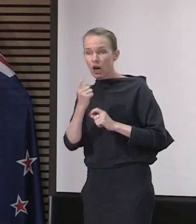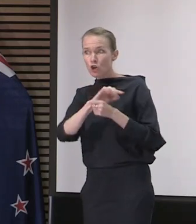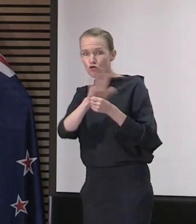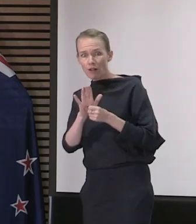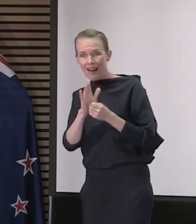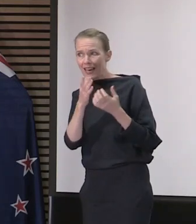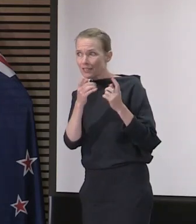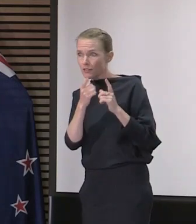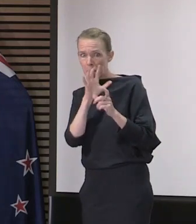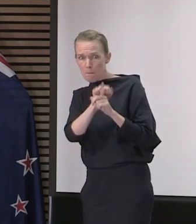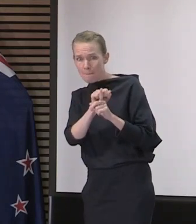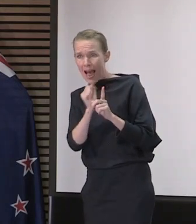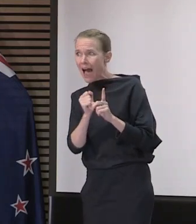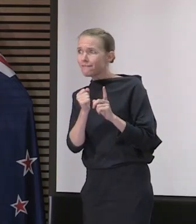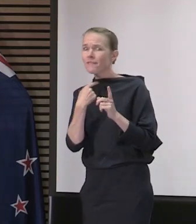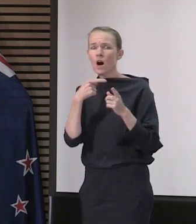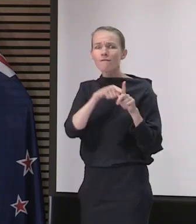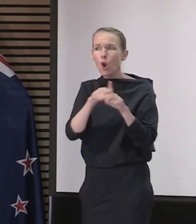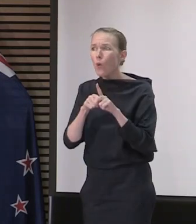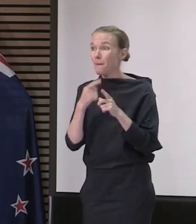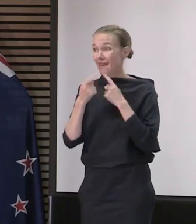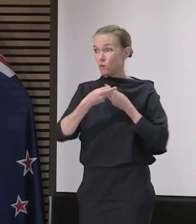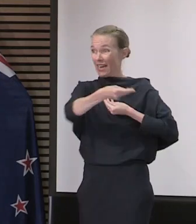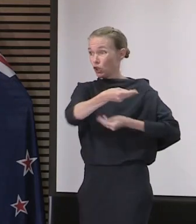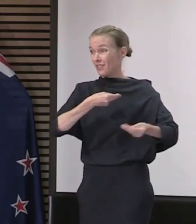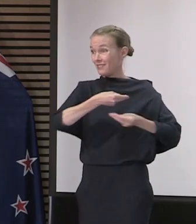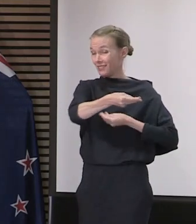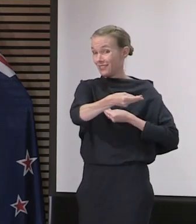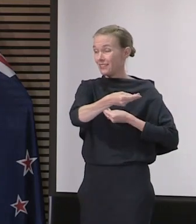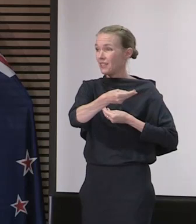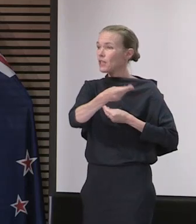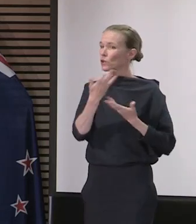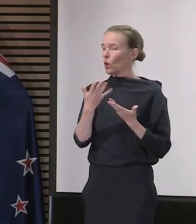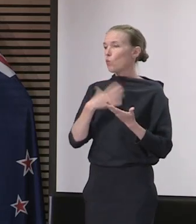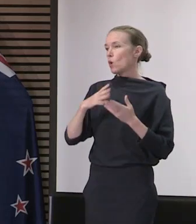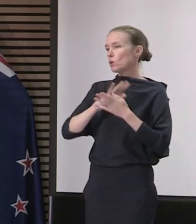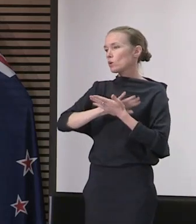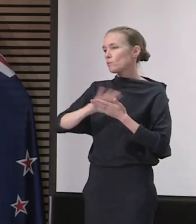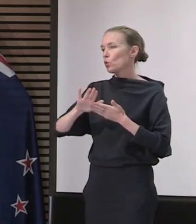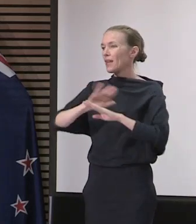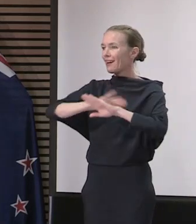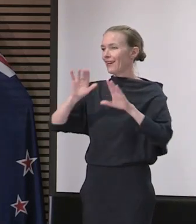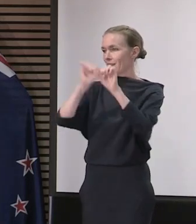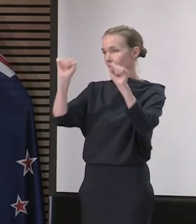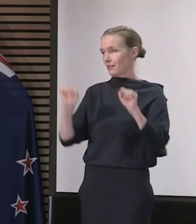identifying and isolating cases and contracts, and also our position around contact